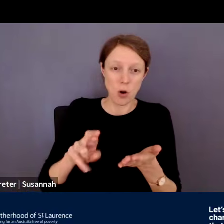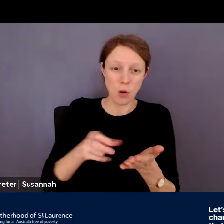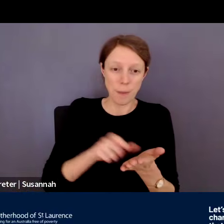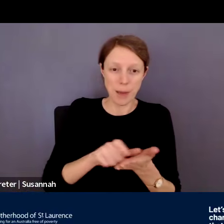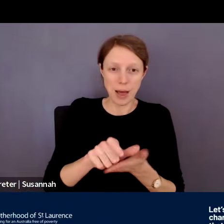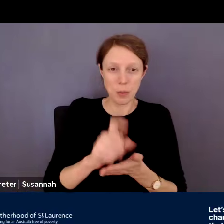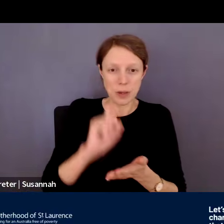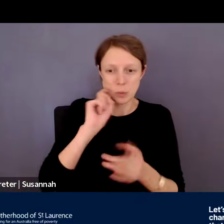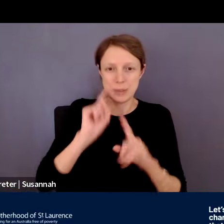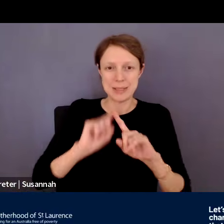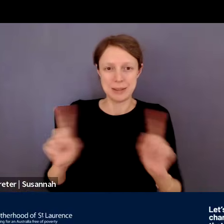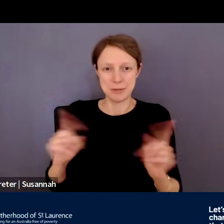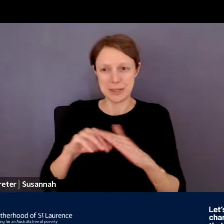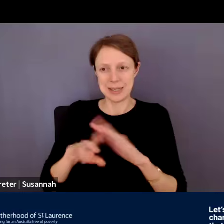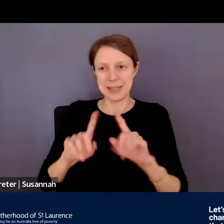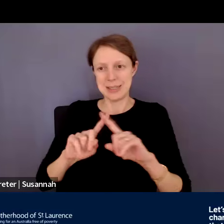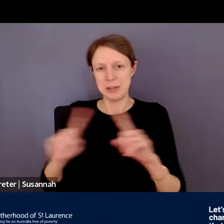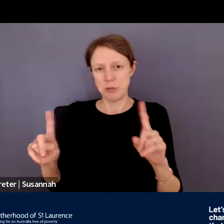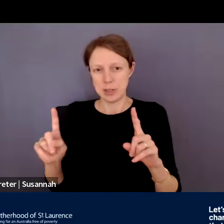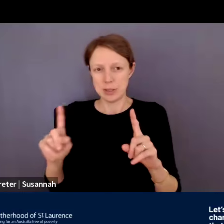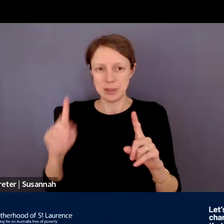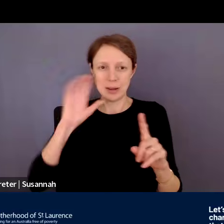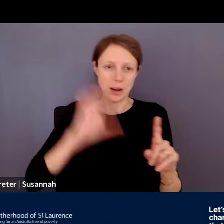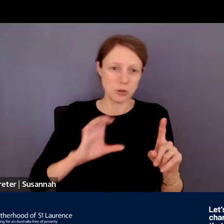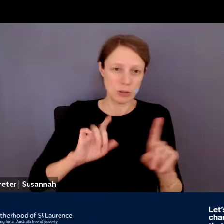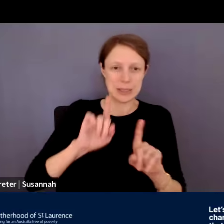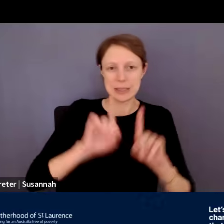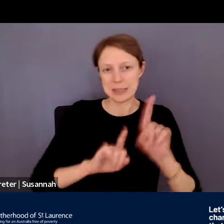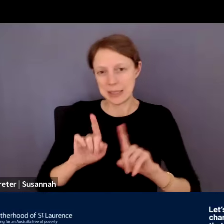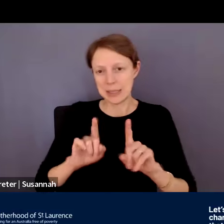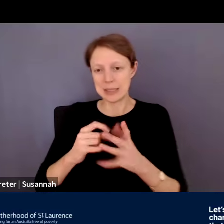states and territories, in country communities versus in city communities. We already know